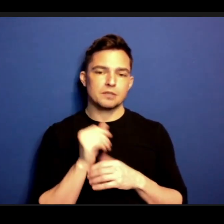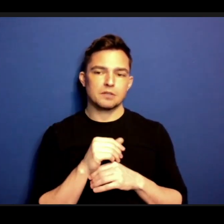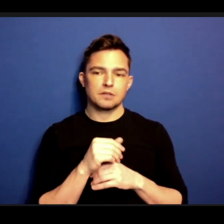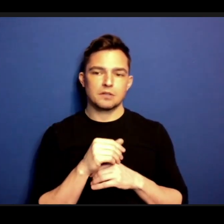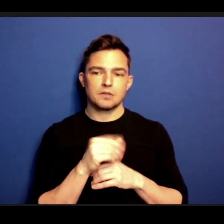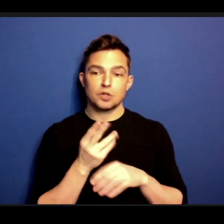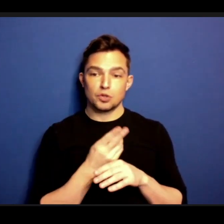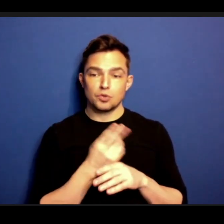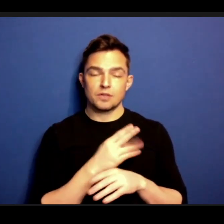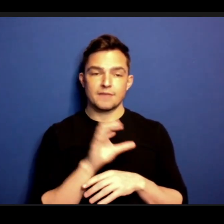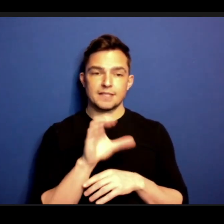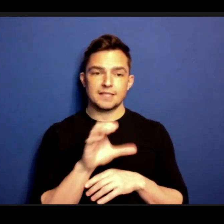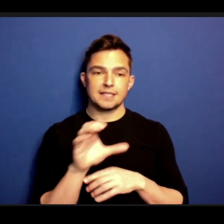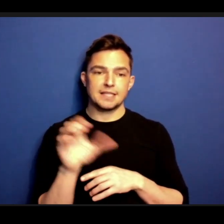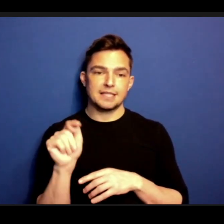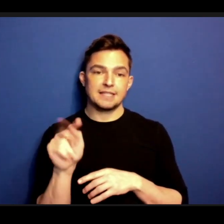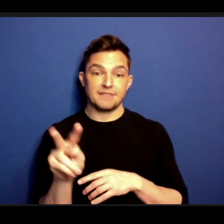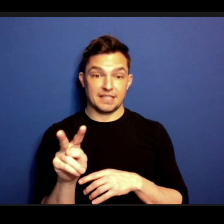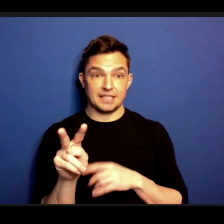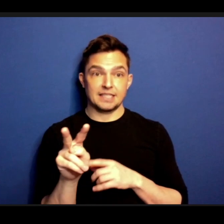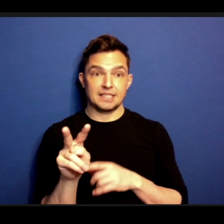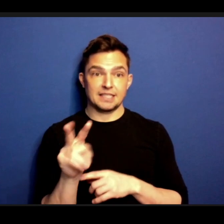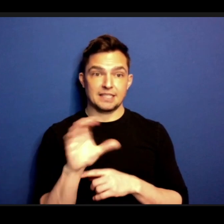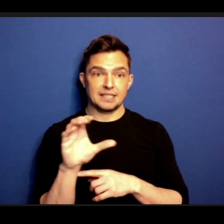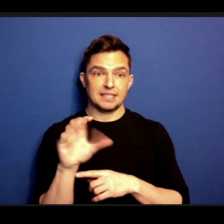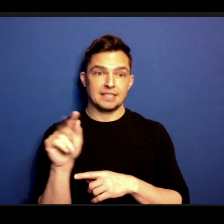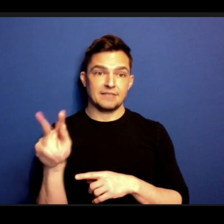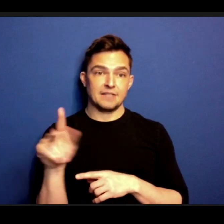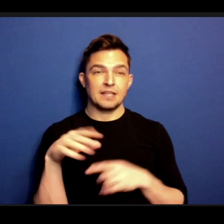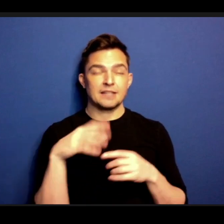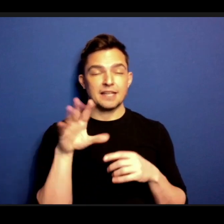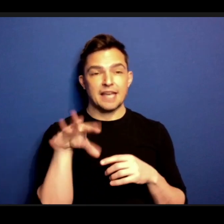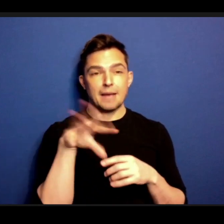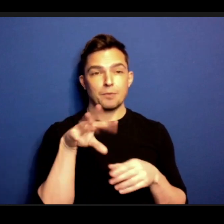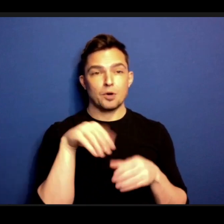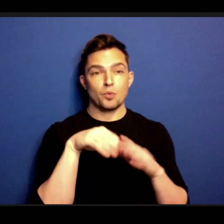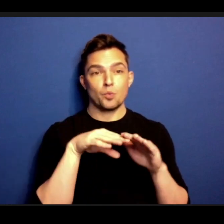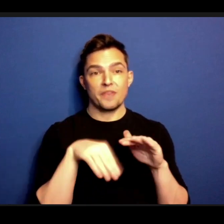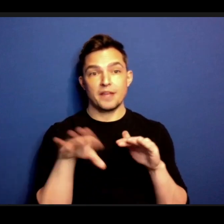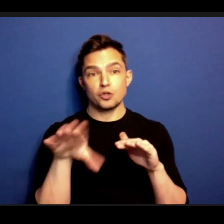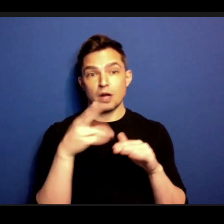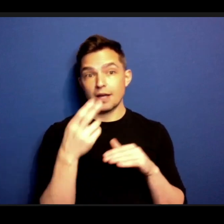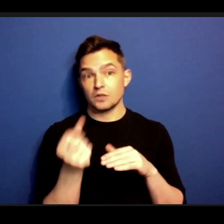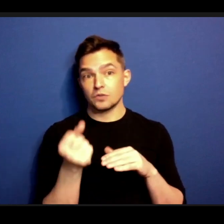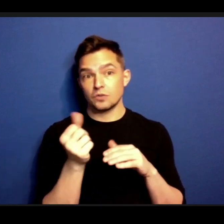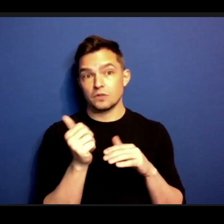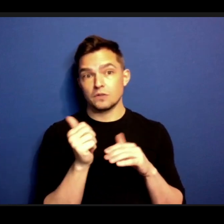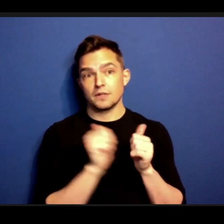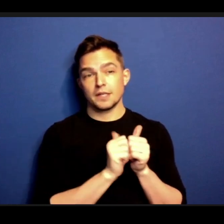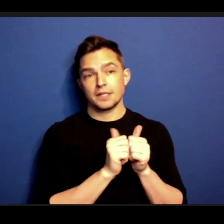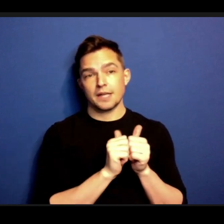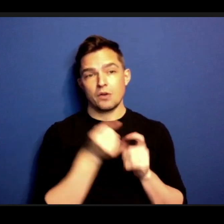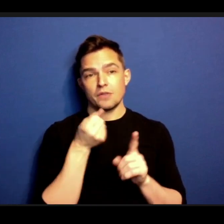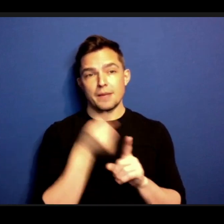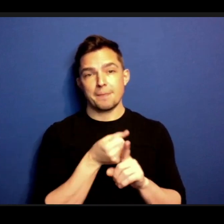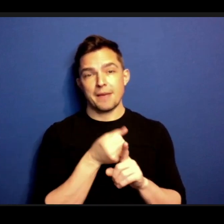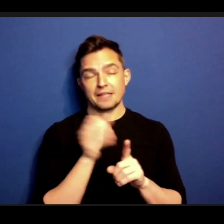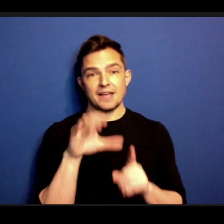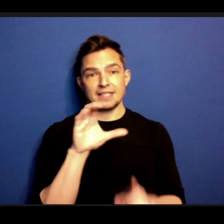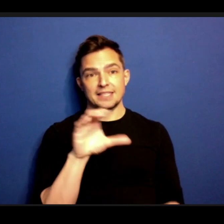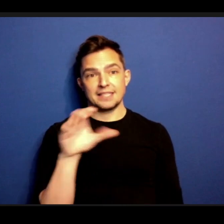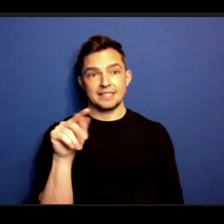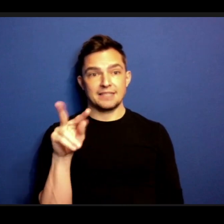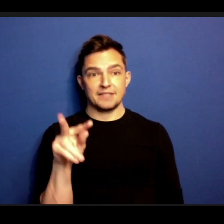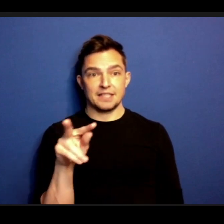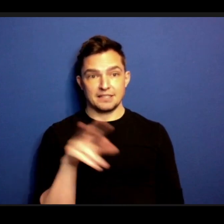CCTV camera within your high school and the impact of that. And it made me think about